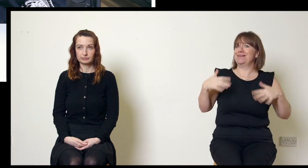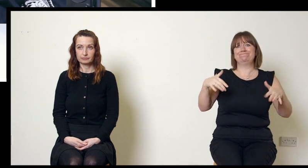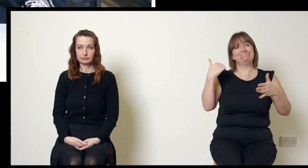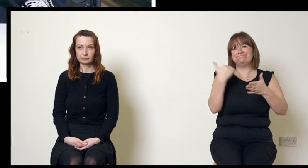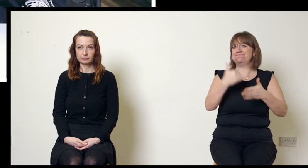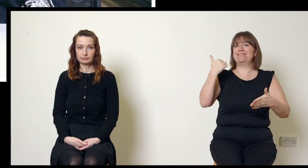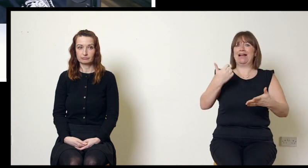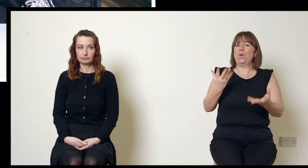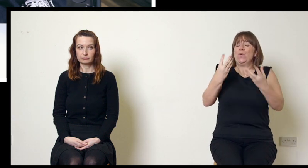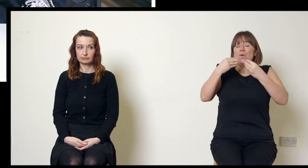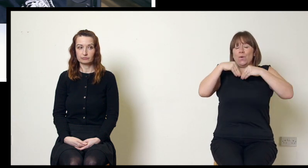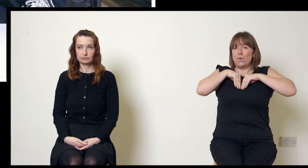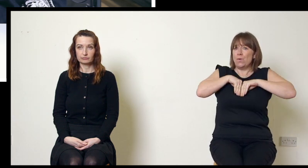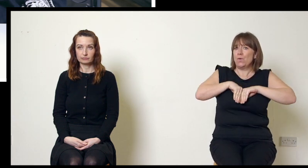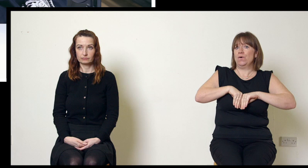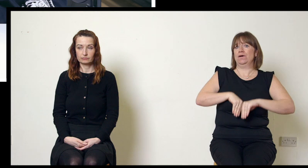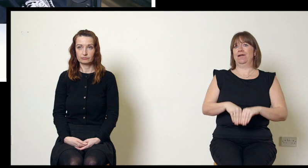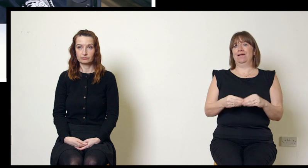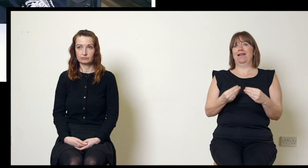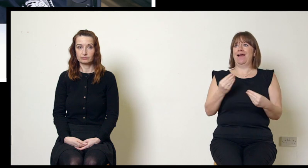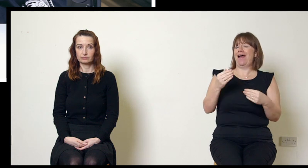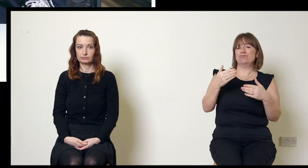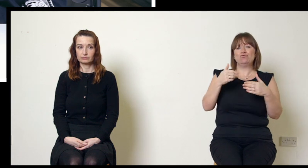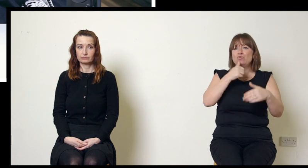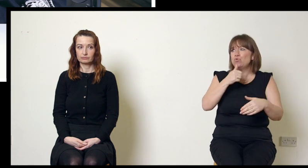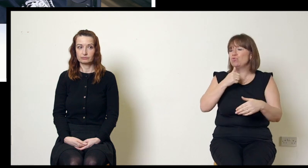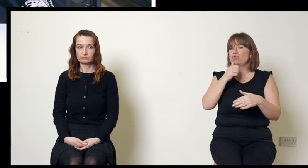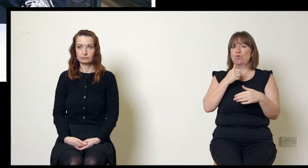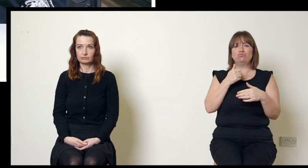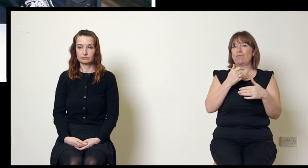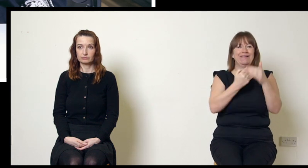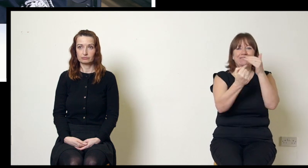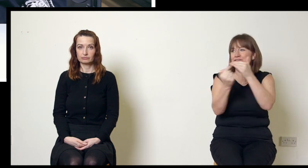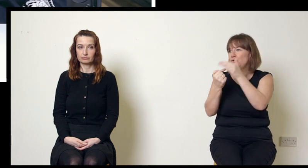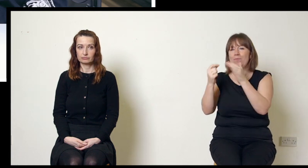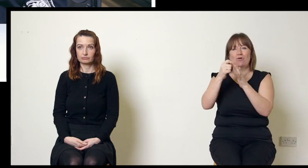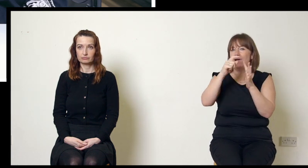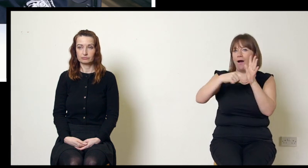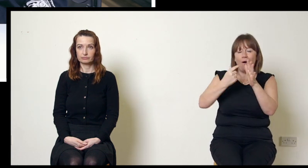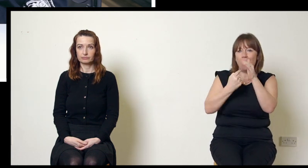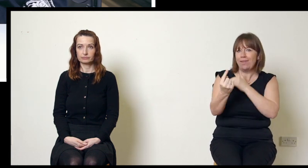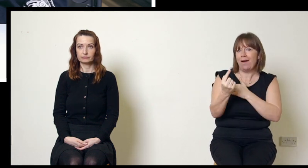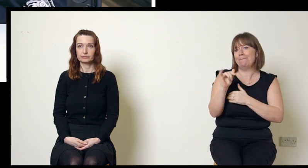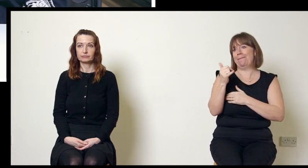soaking that up and and embedding it in, and not just in the individual projects. So we might do a project that is very specifically